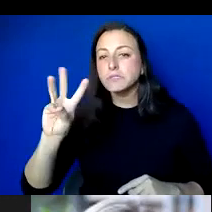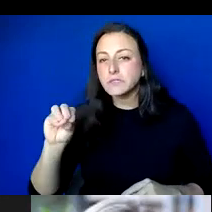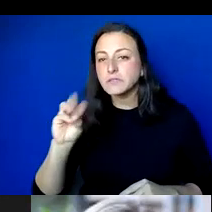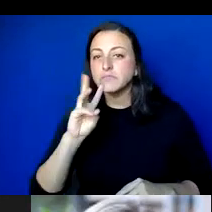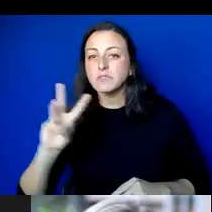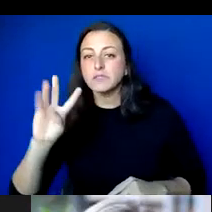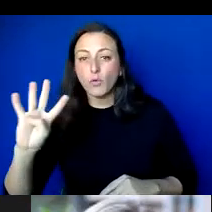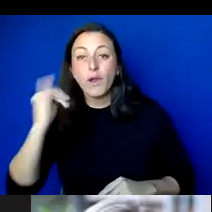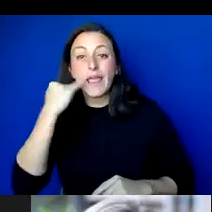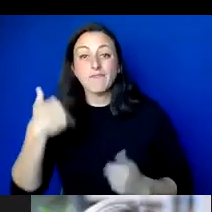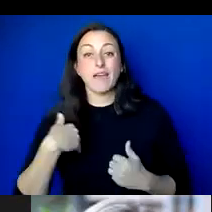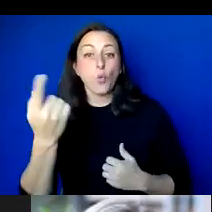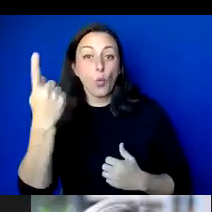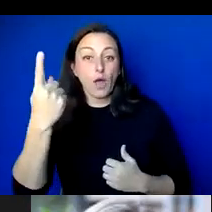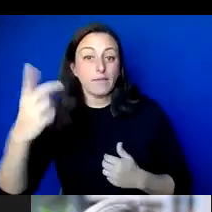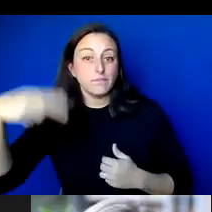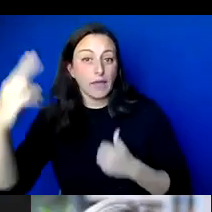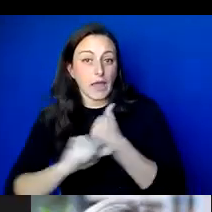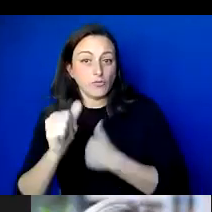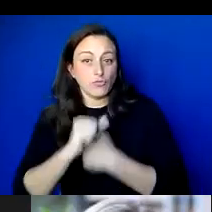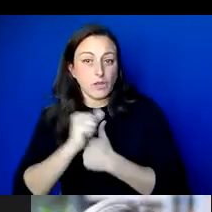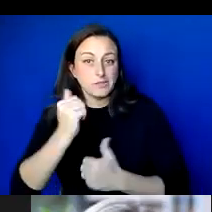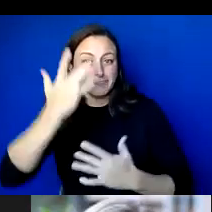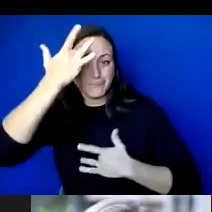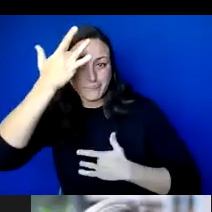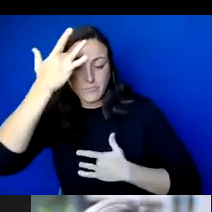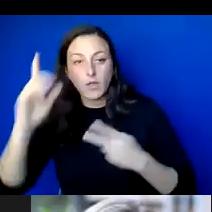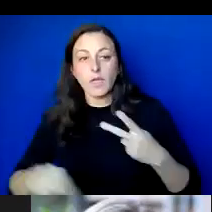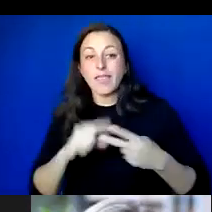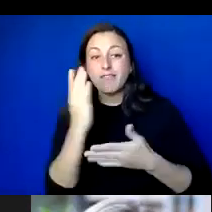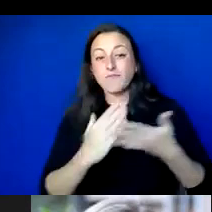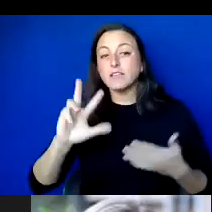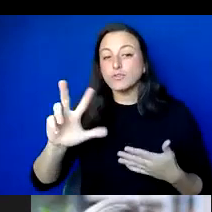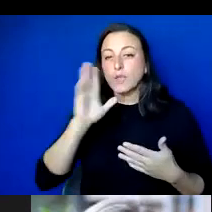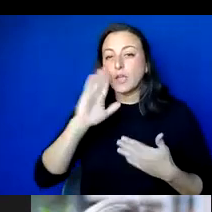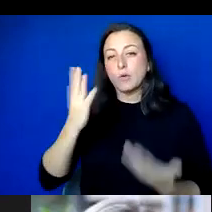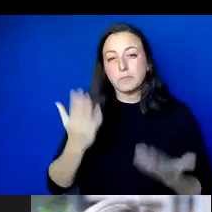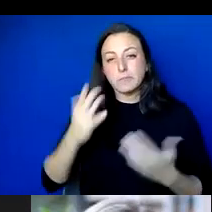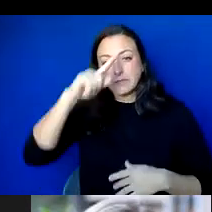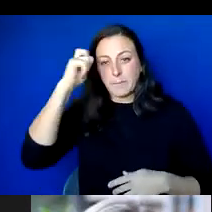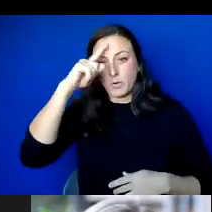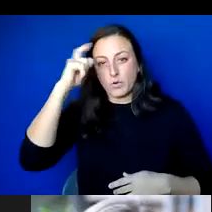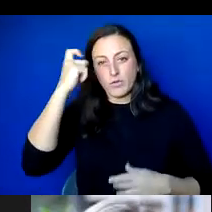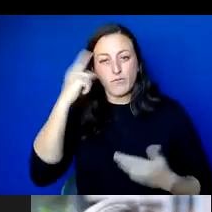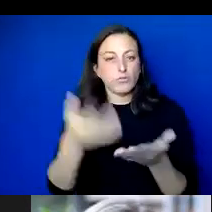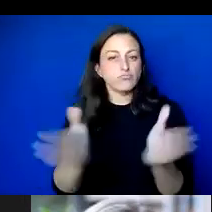condition for health and then phase three early summer for general public. Next slide please.